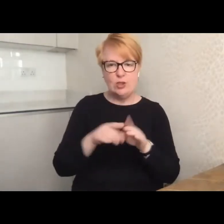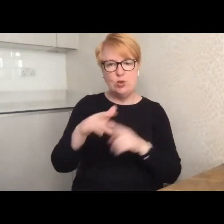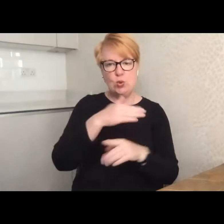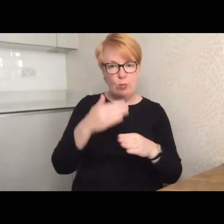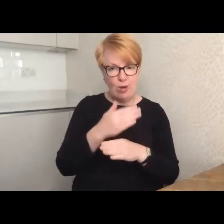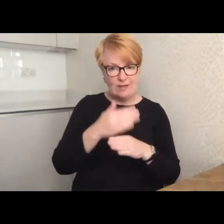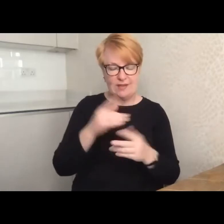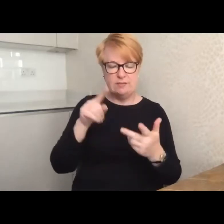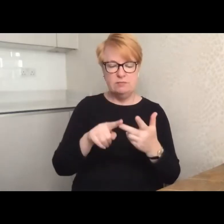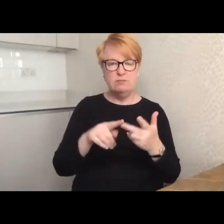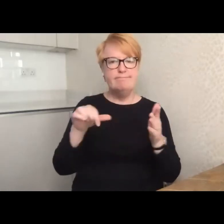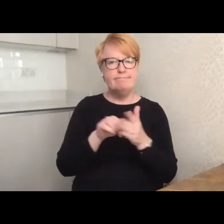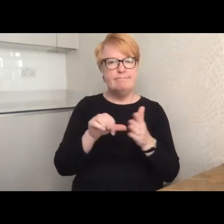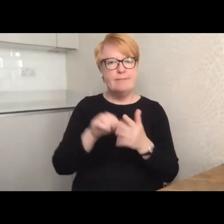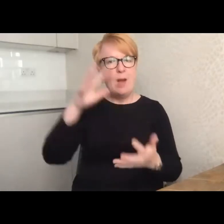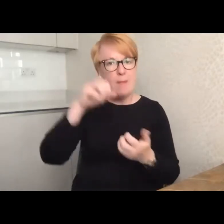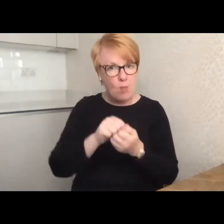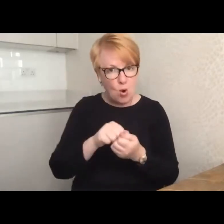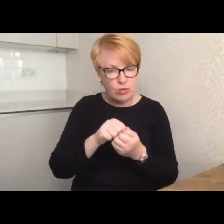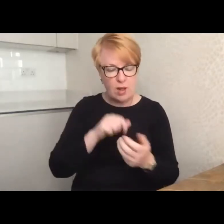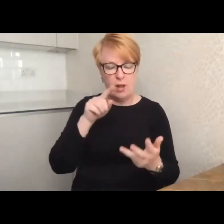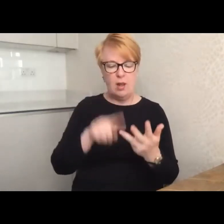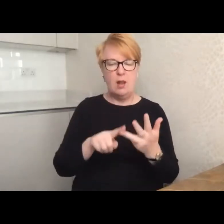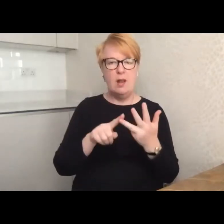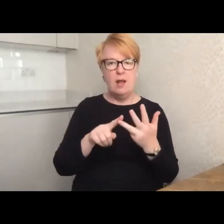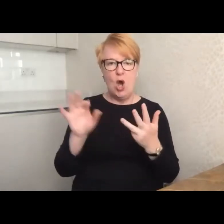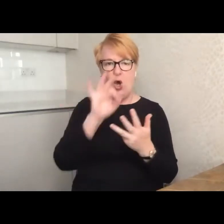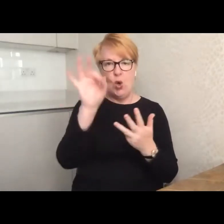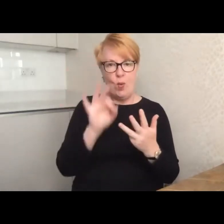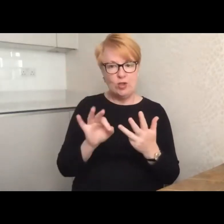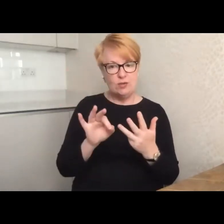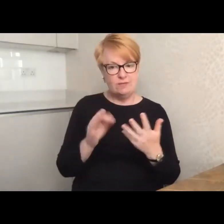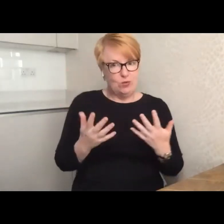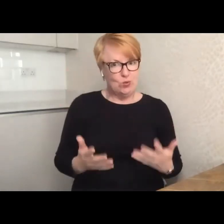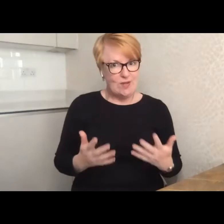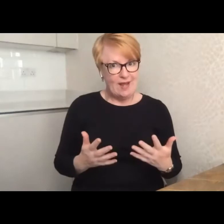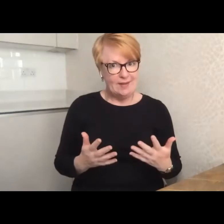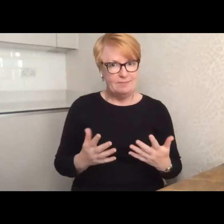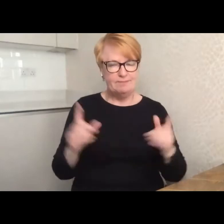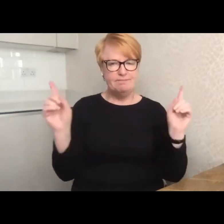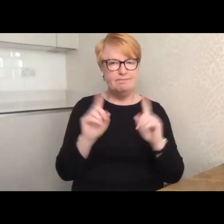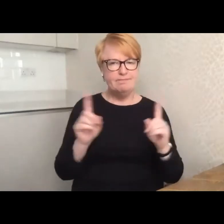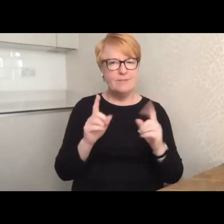to the memorial and of course, the question that we're exploring today of structural change.